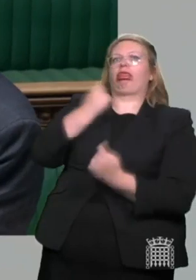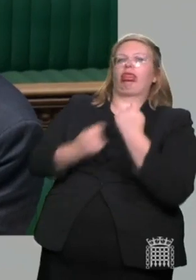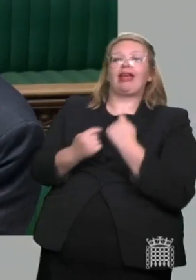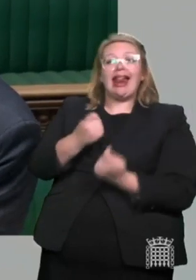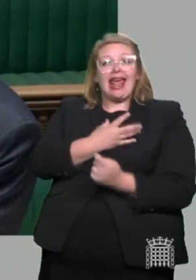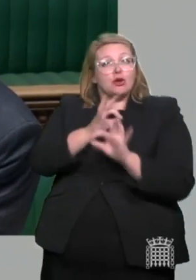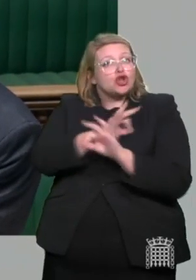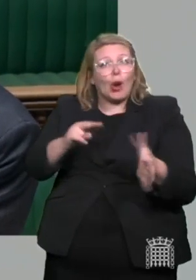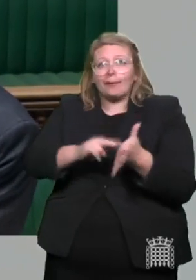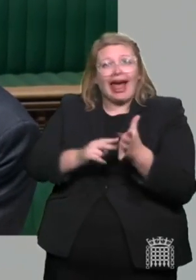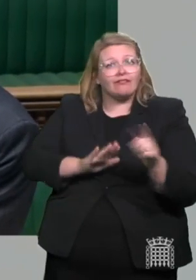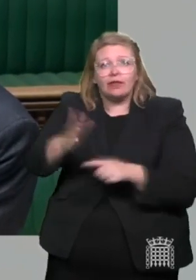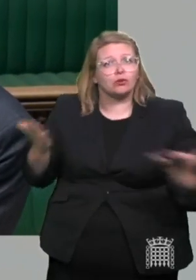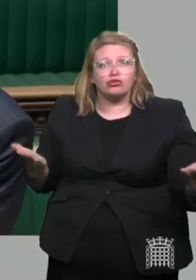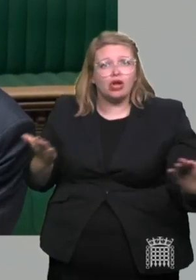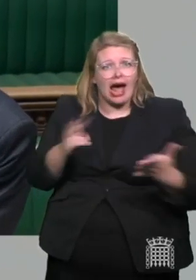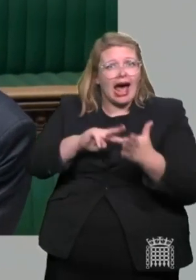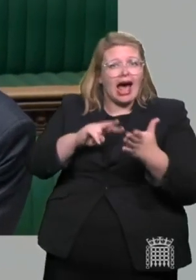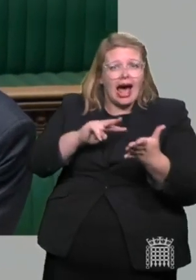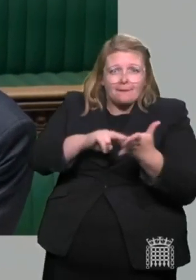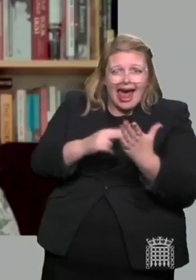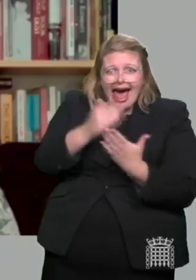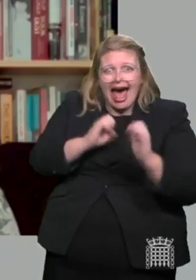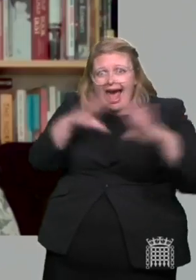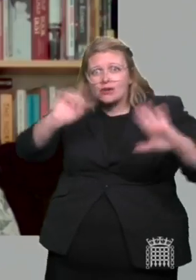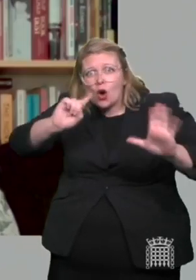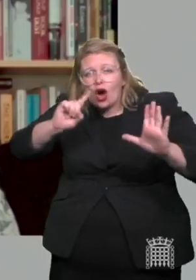and no vision for our country. People see a Conservative Government who are getting on with